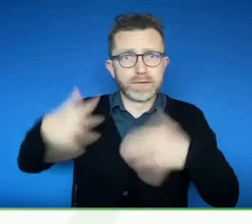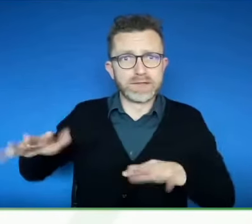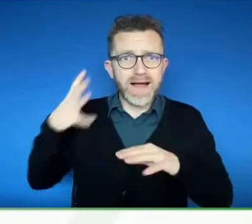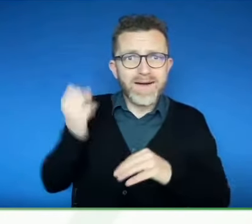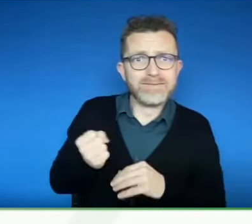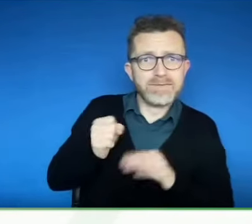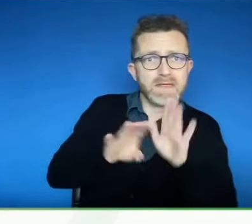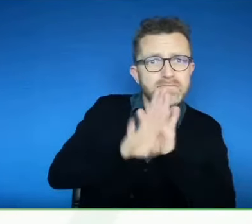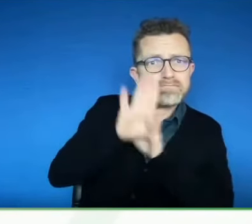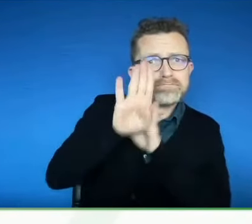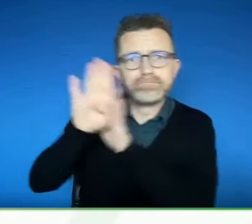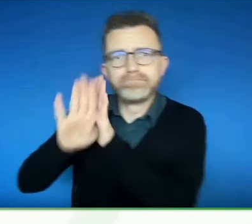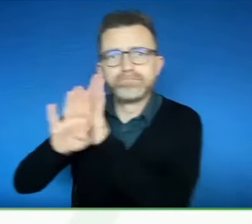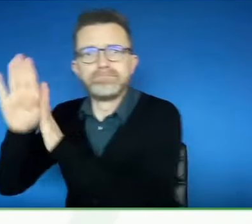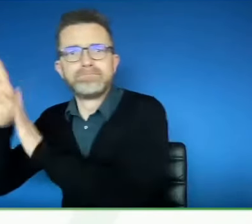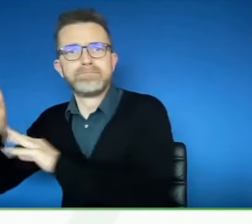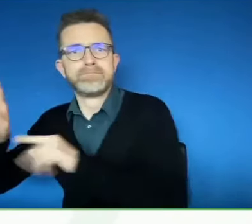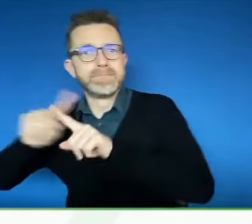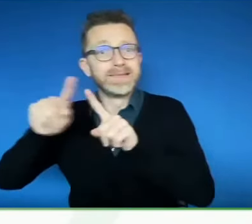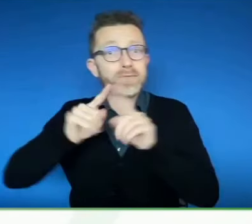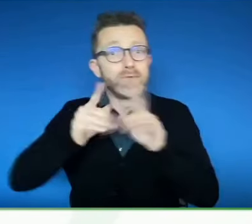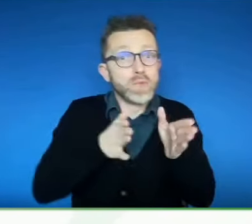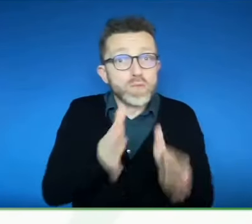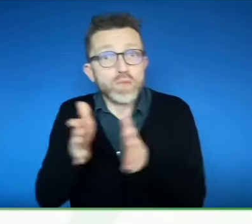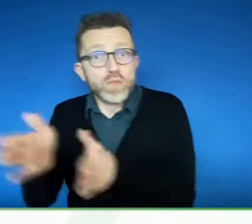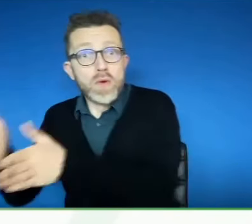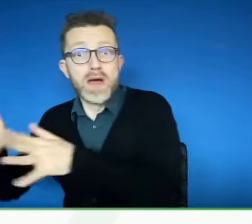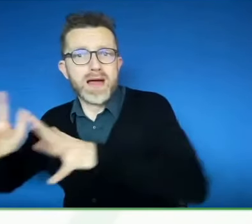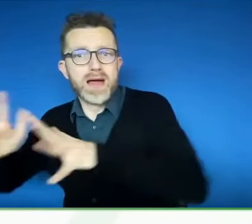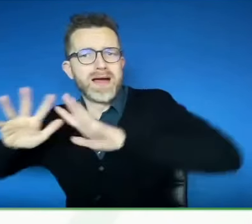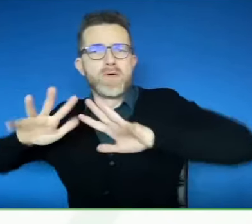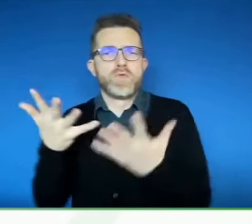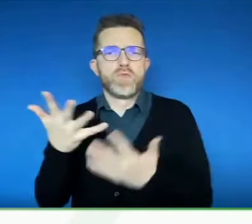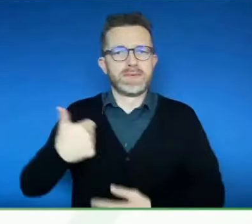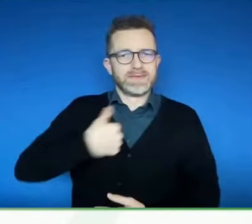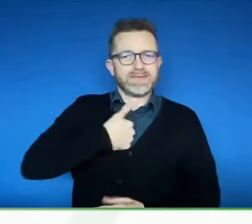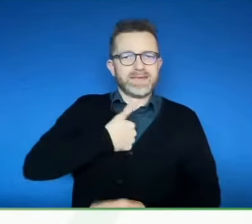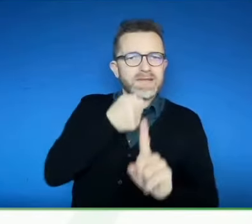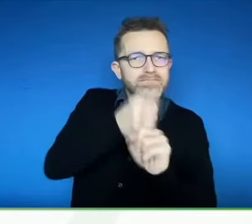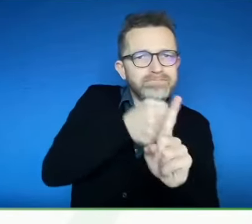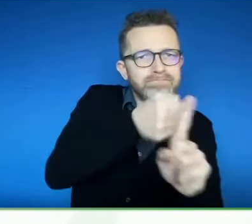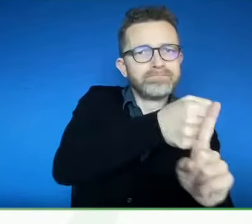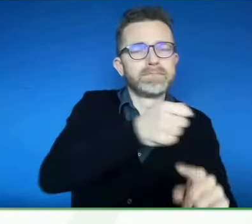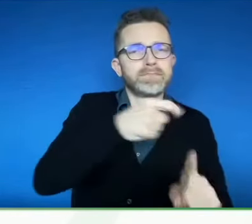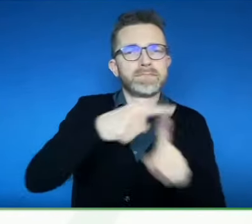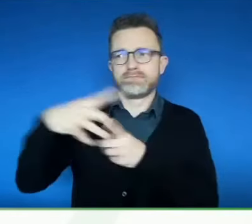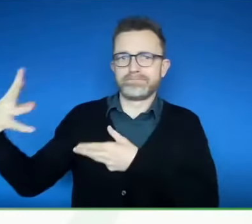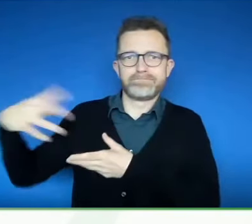We have people all over the world. When I saw the panel for the session, and there are people on